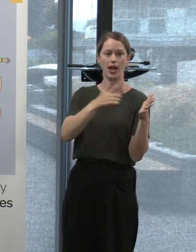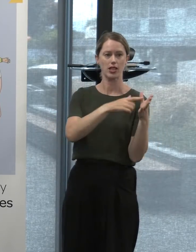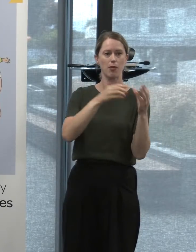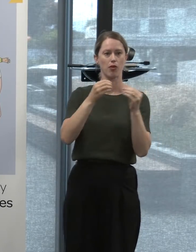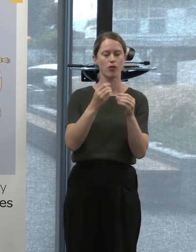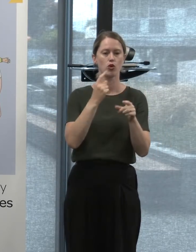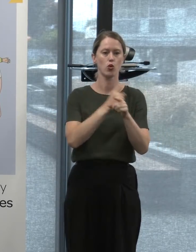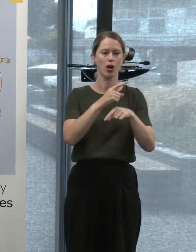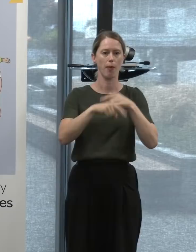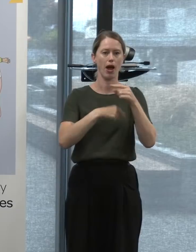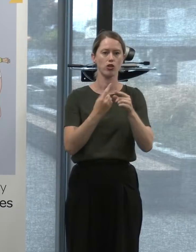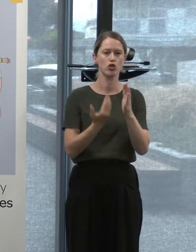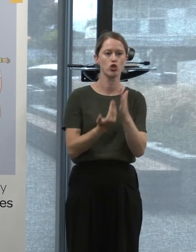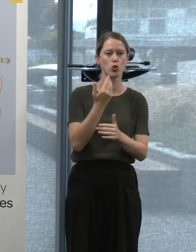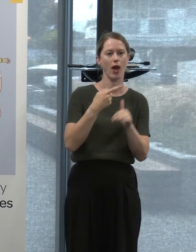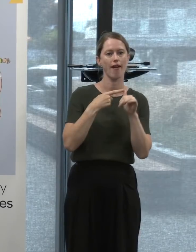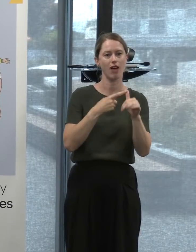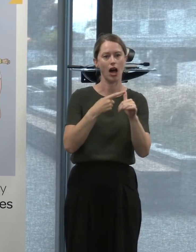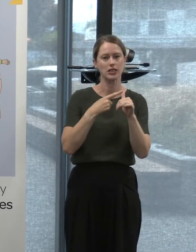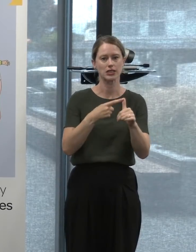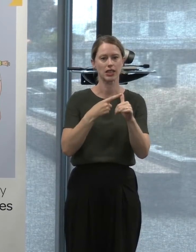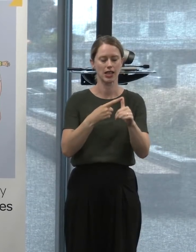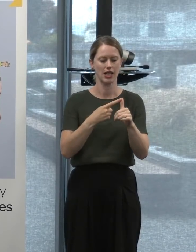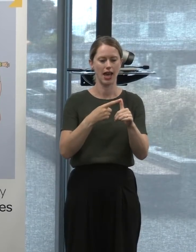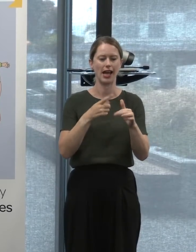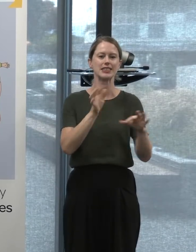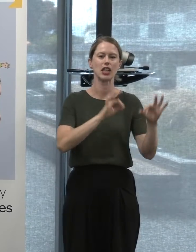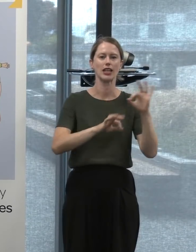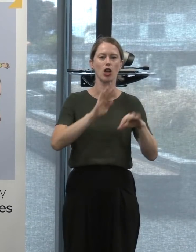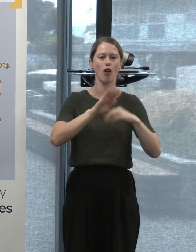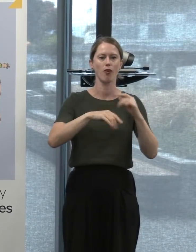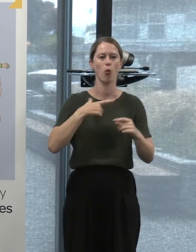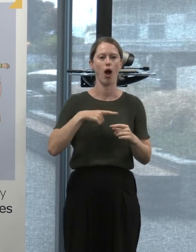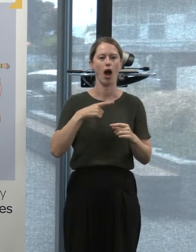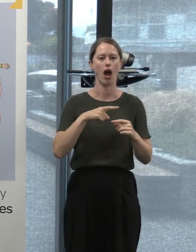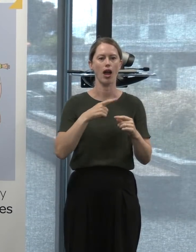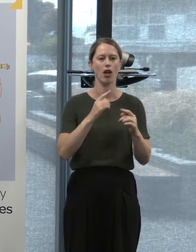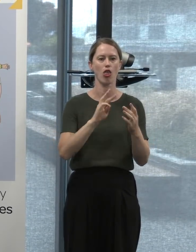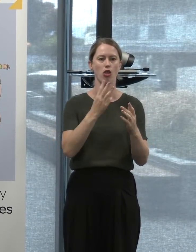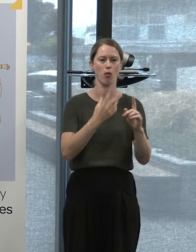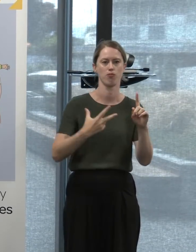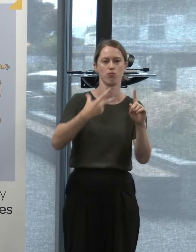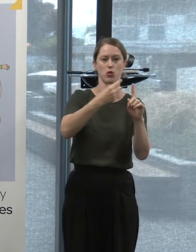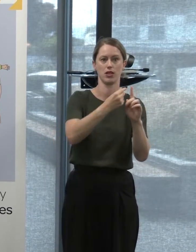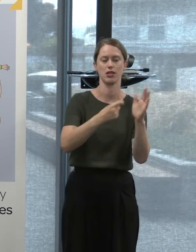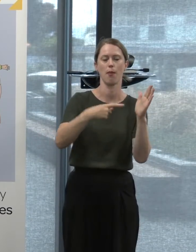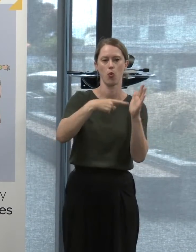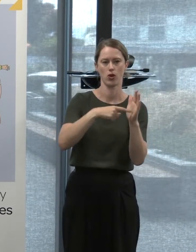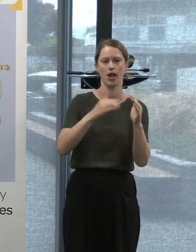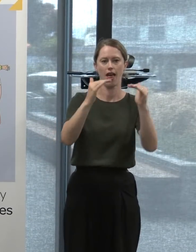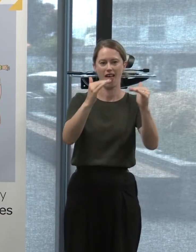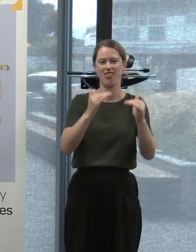updated mask guidance we are well-positioned for the inevitable spread of Omicron. I will hand over now to Dr